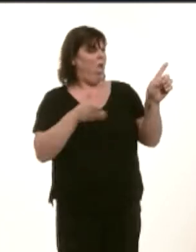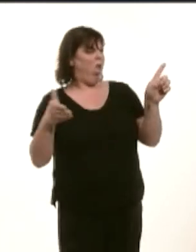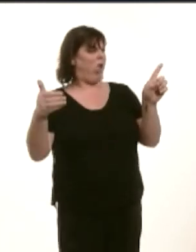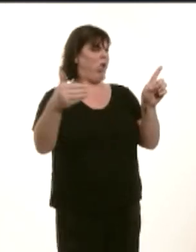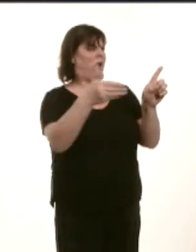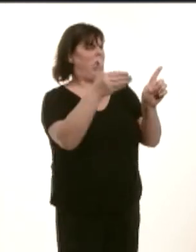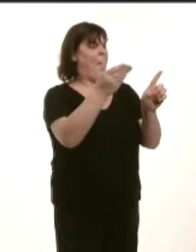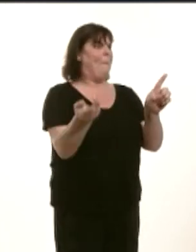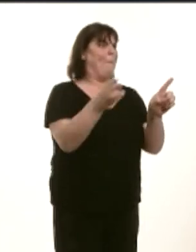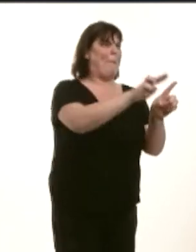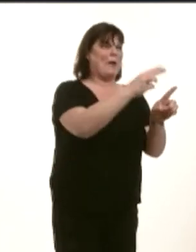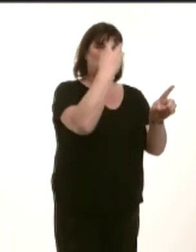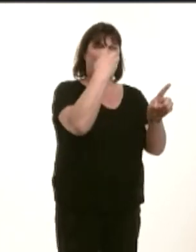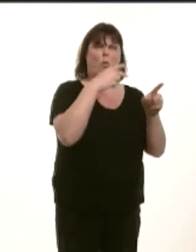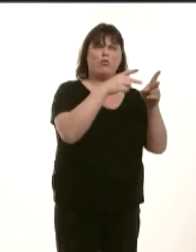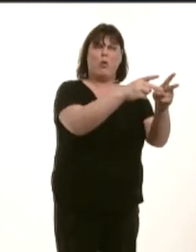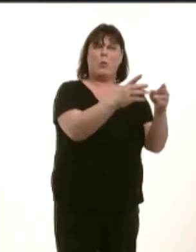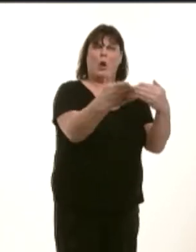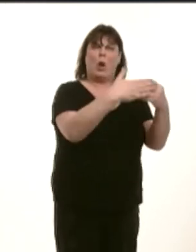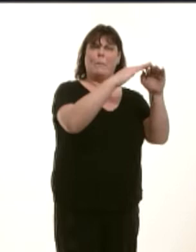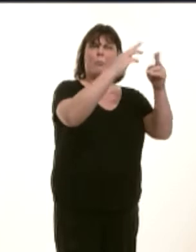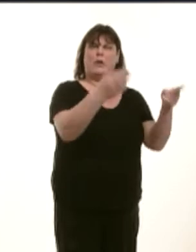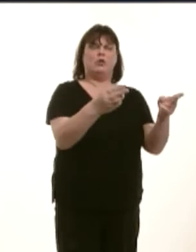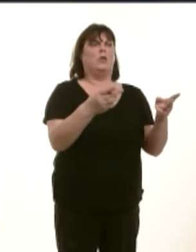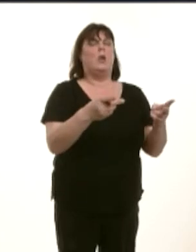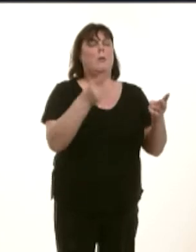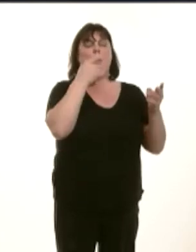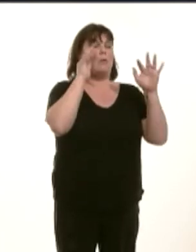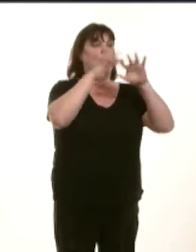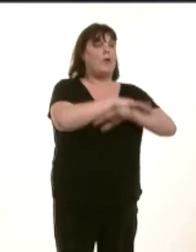bridge. As project manager for Valleys lines electrification, how will you ensure that